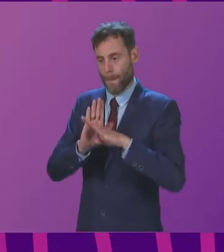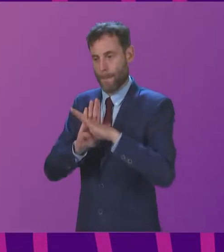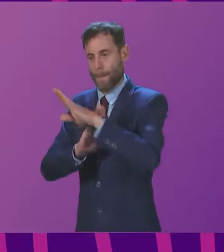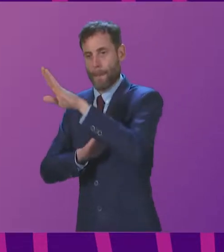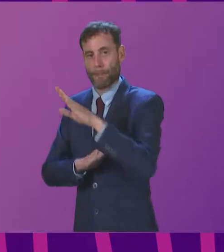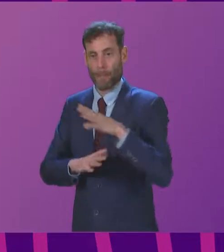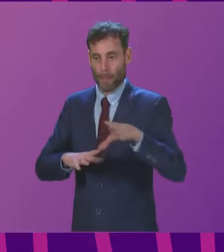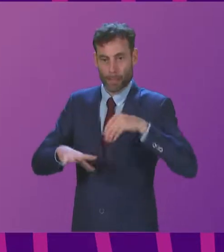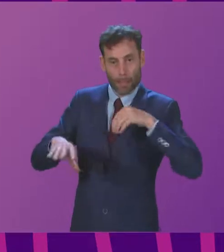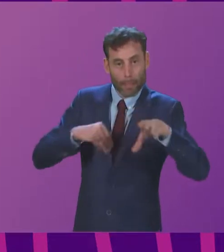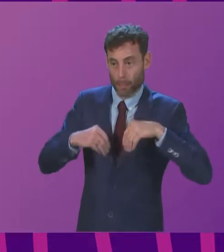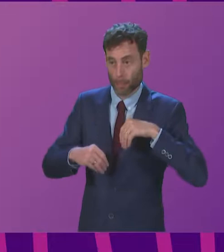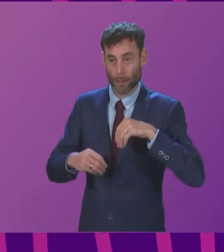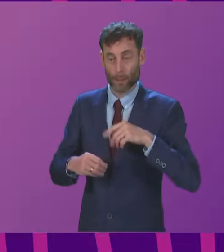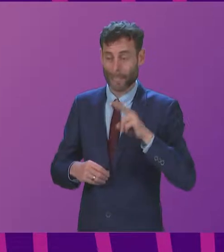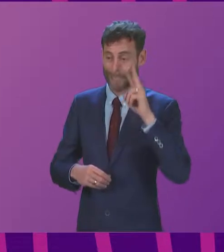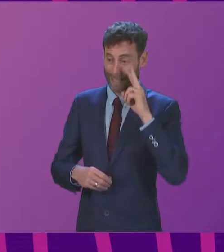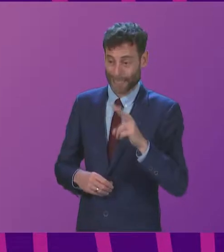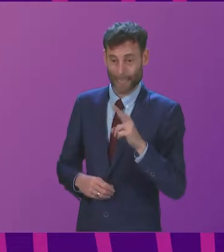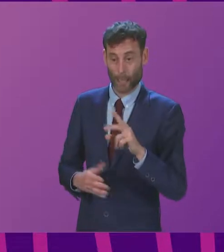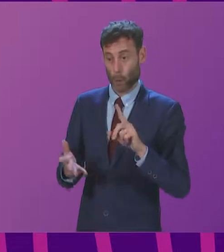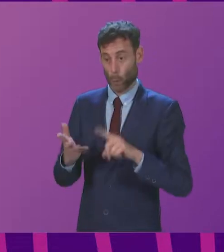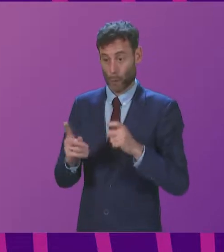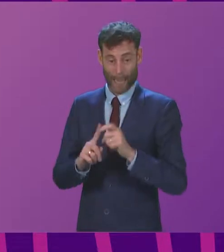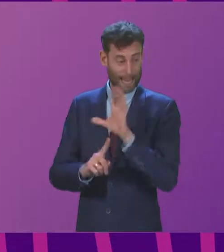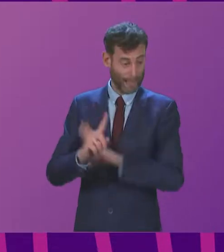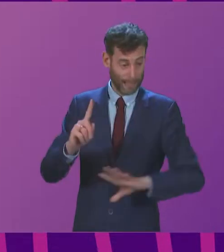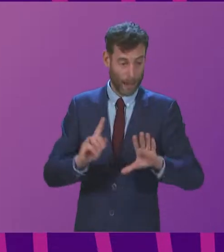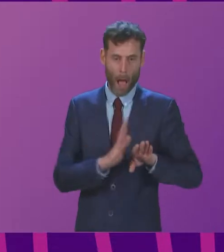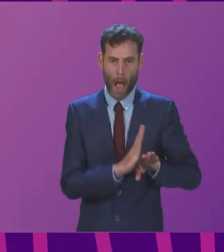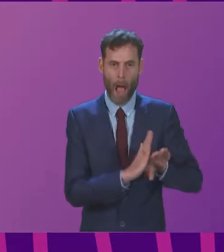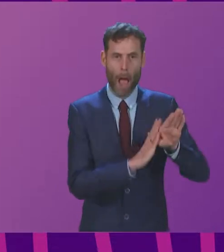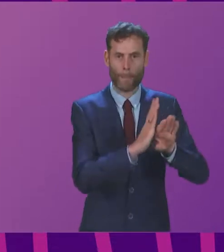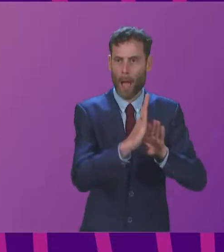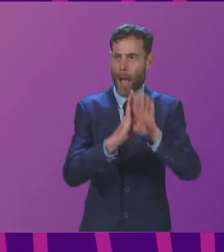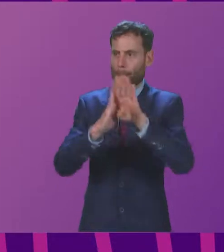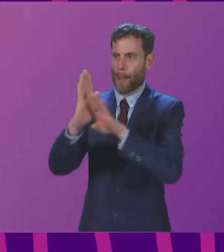in countries all around us, including in the UK, and we are entering a period when,